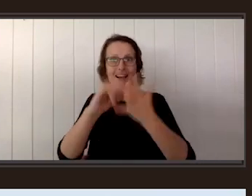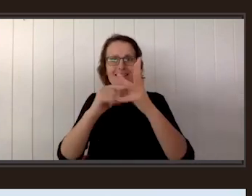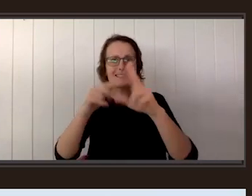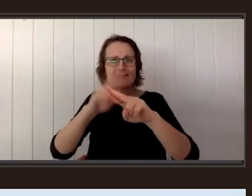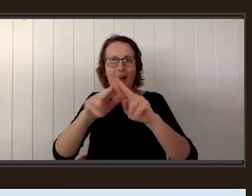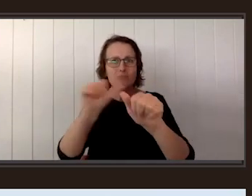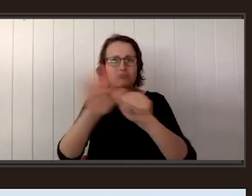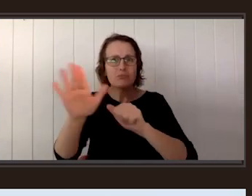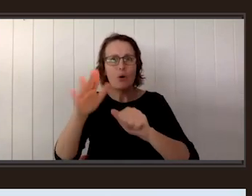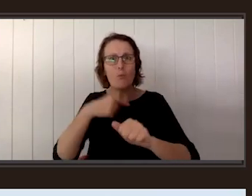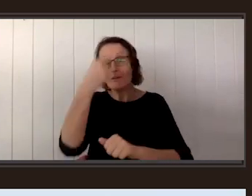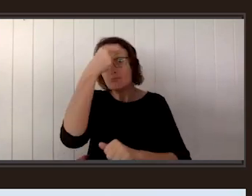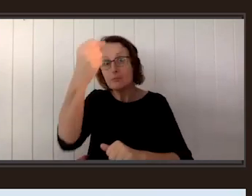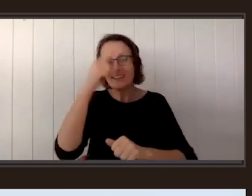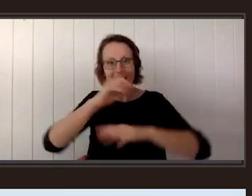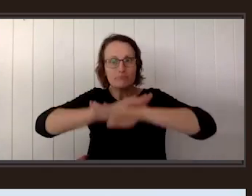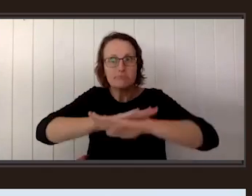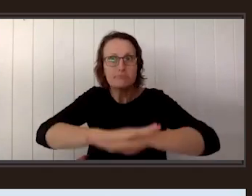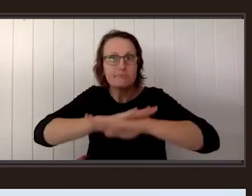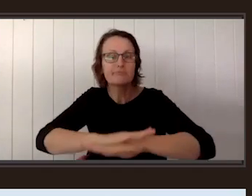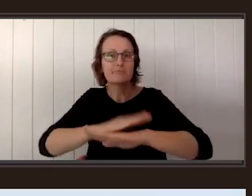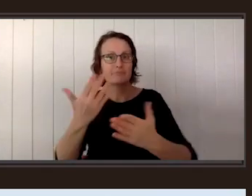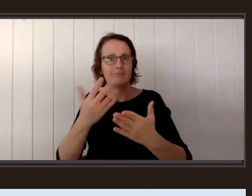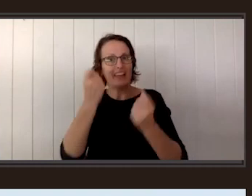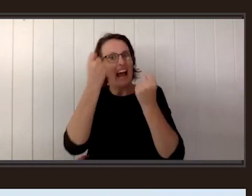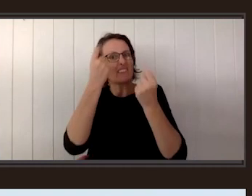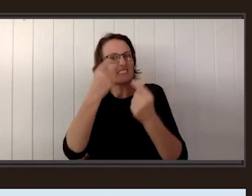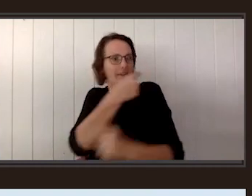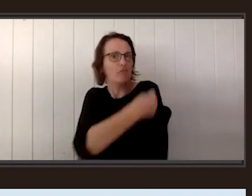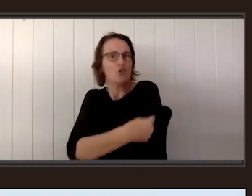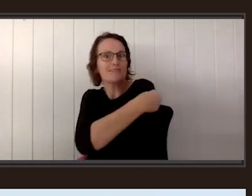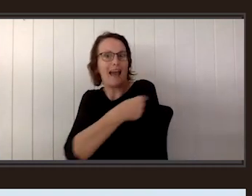Your people are amazing and they understand some basic training about